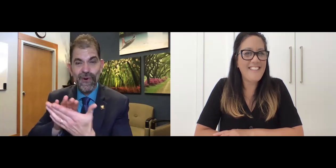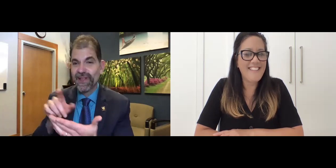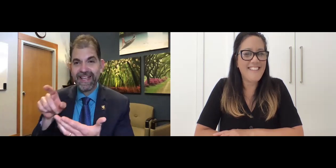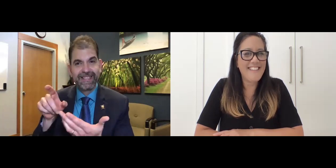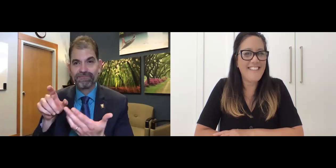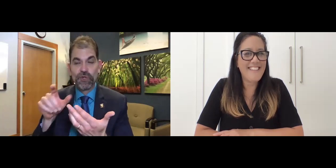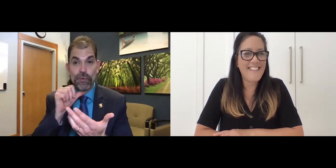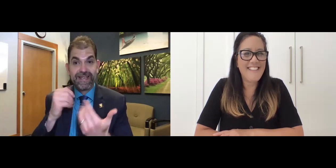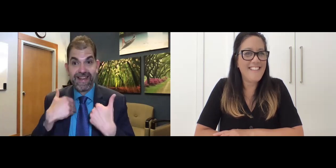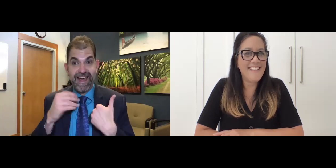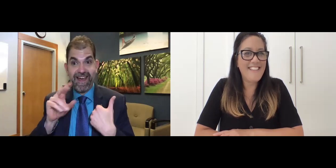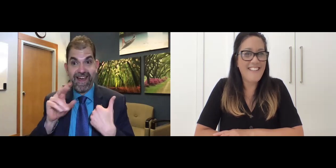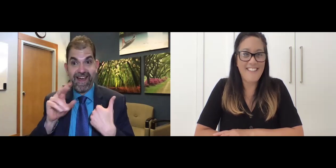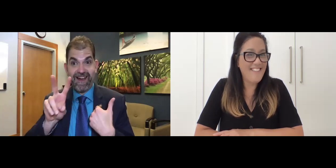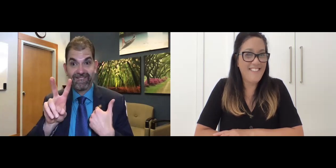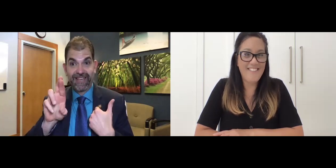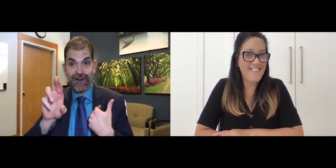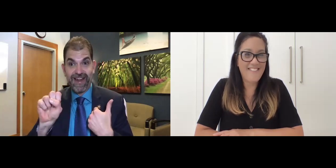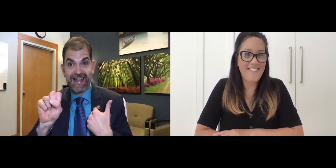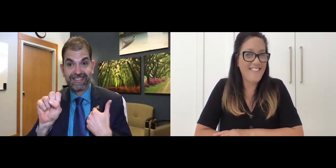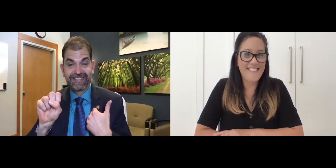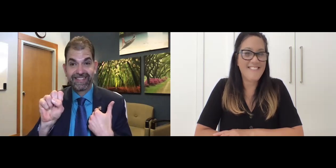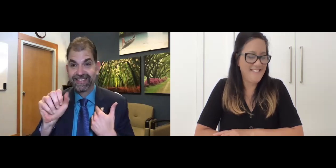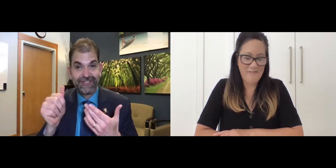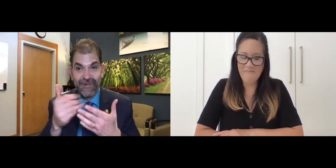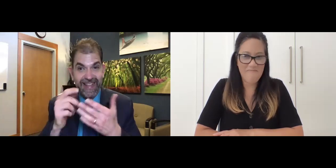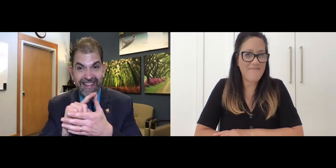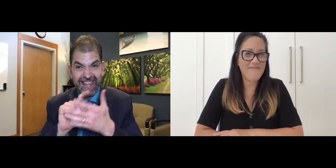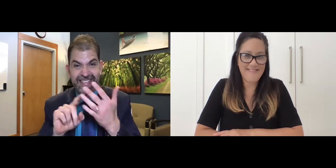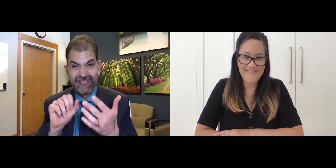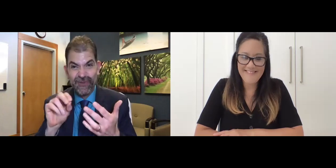I was in grad school and interestingly we didn't have VRS.